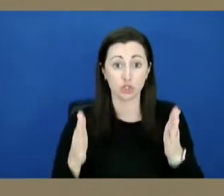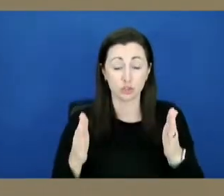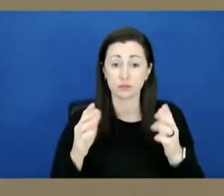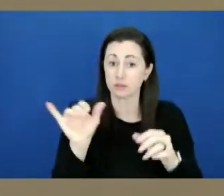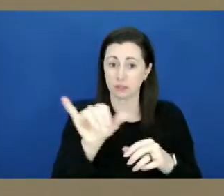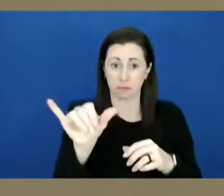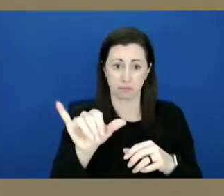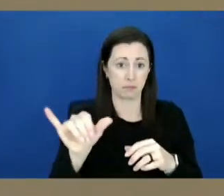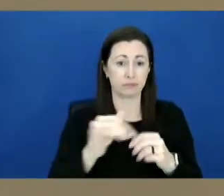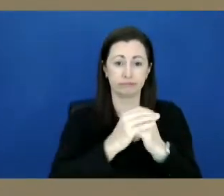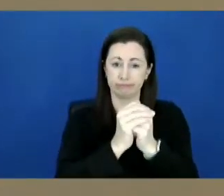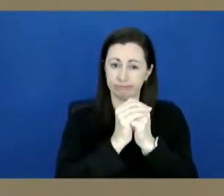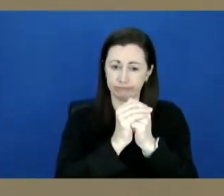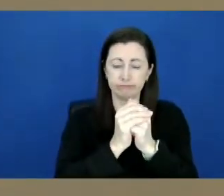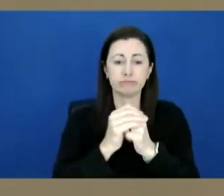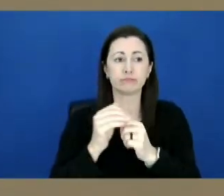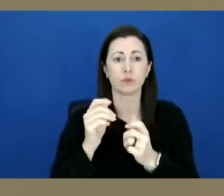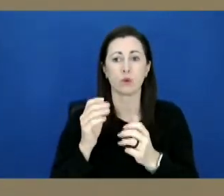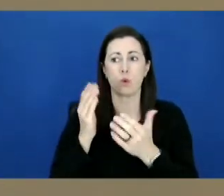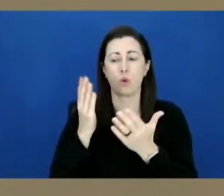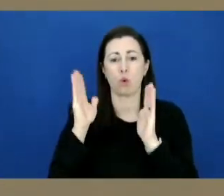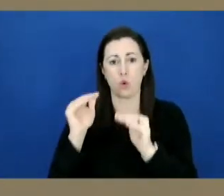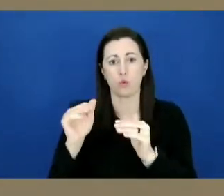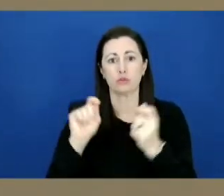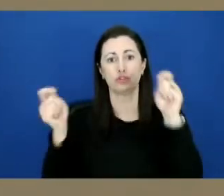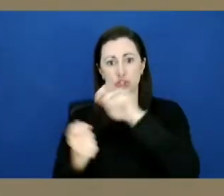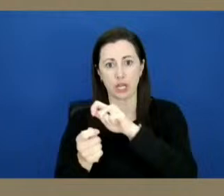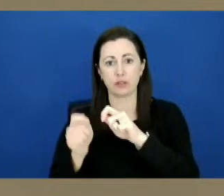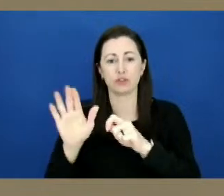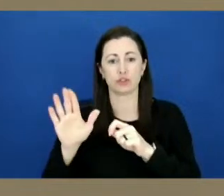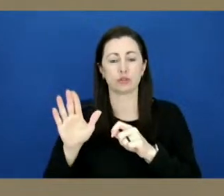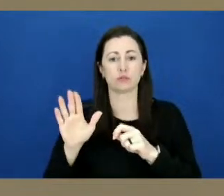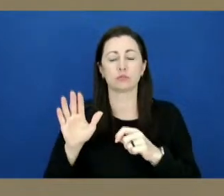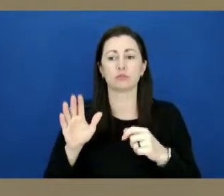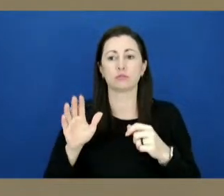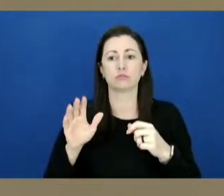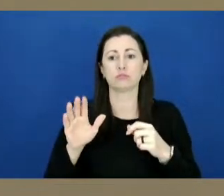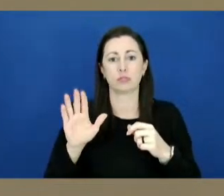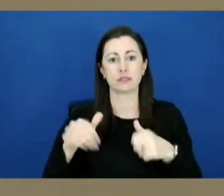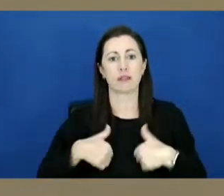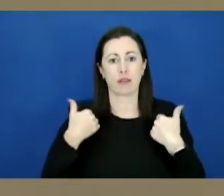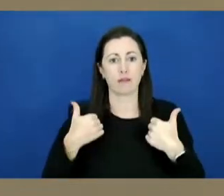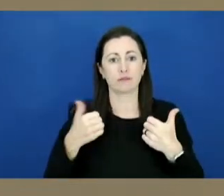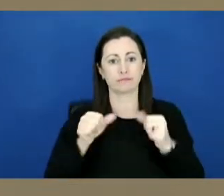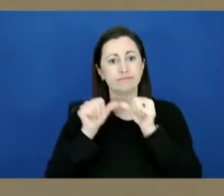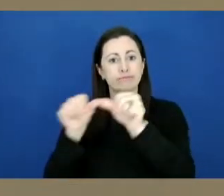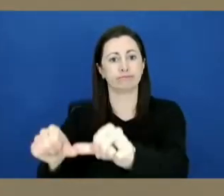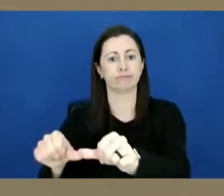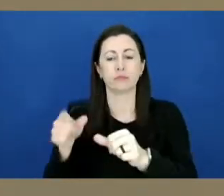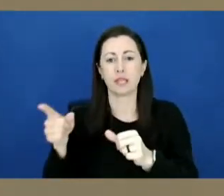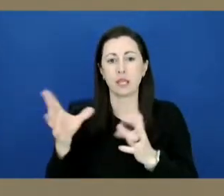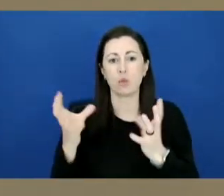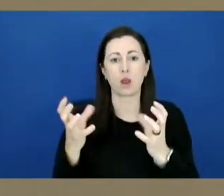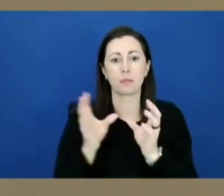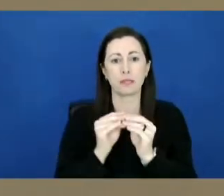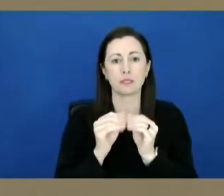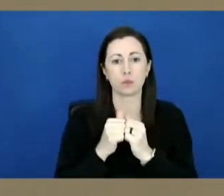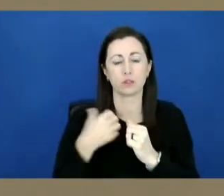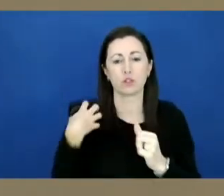PRAYER WARRIORS TO DO THE SAME. TO BRING ABOUT A CHANGE.